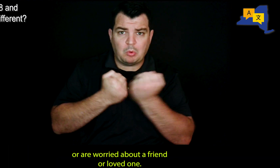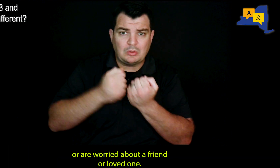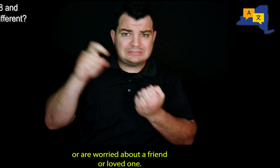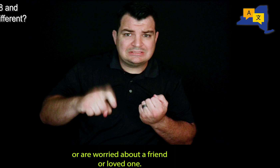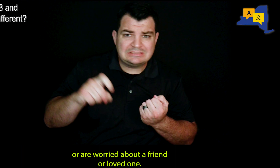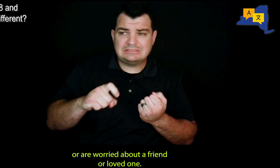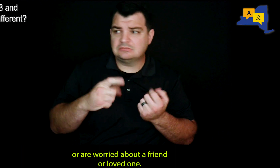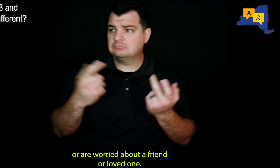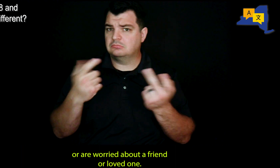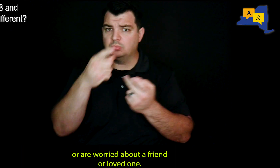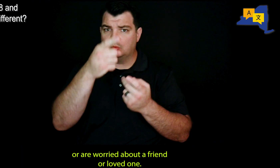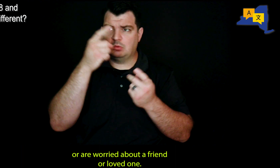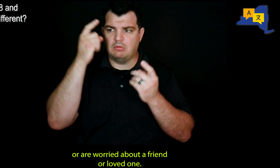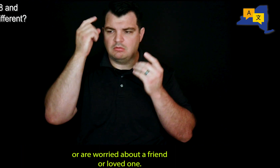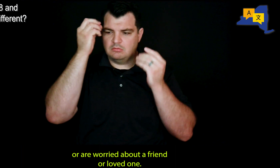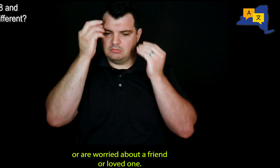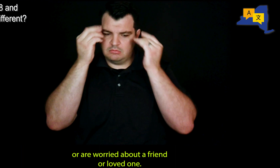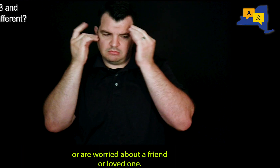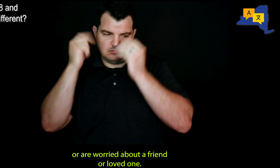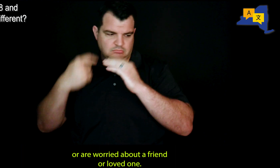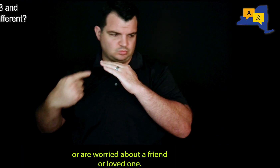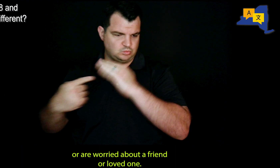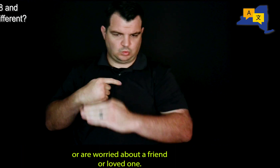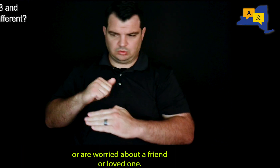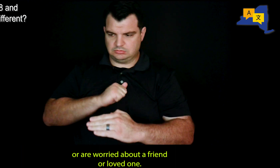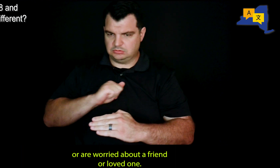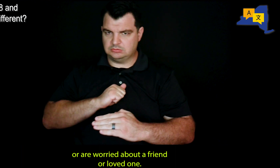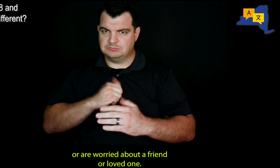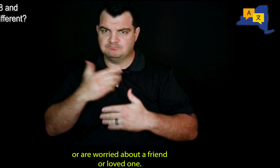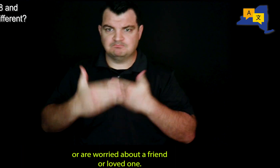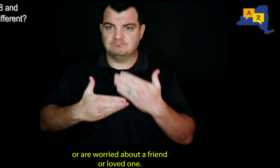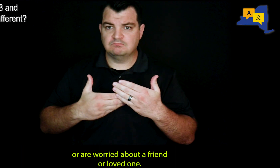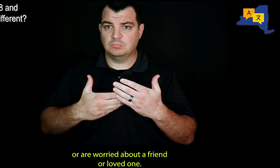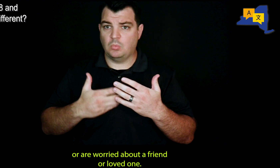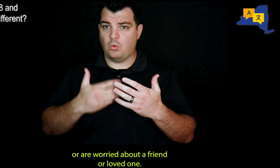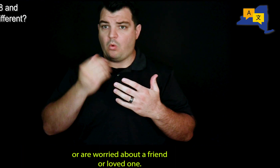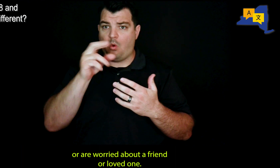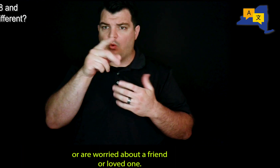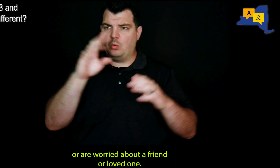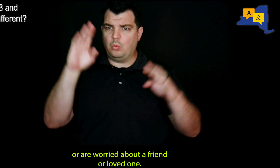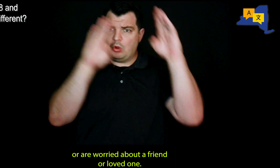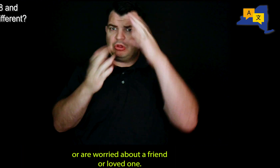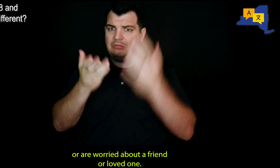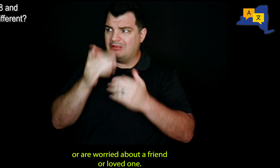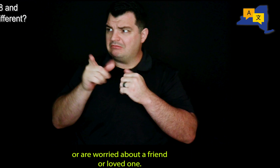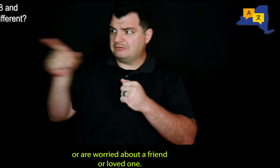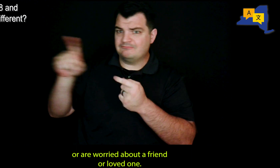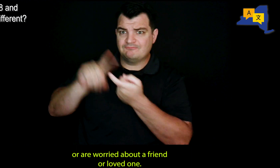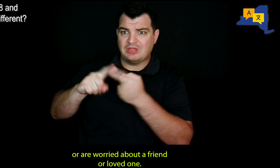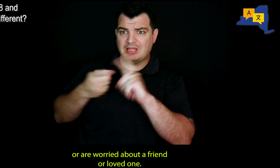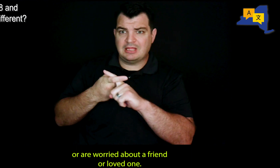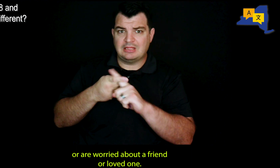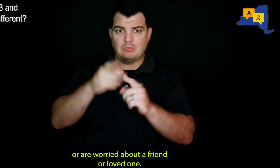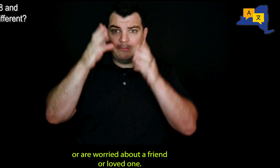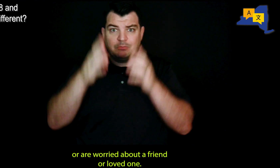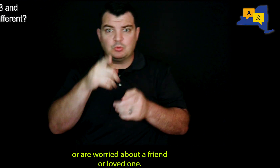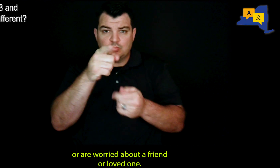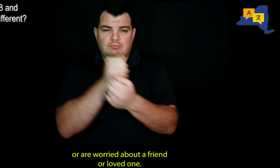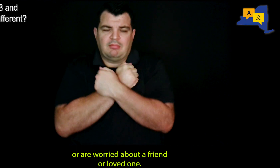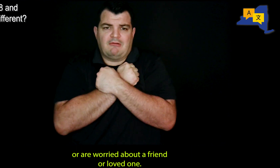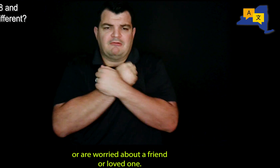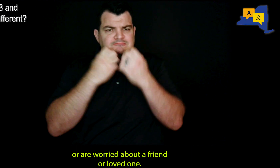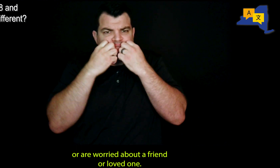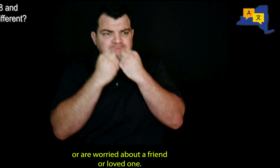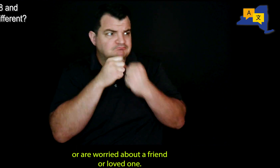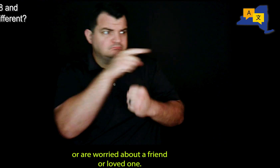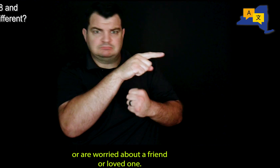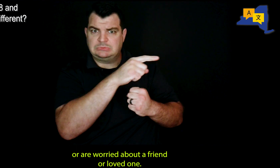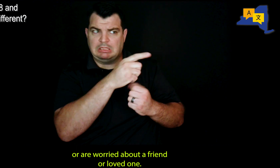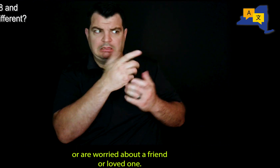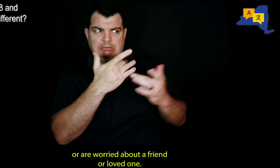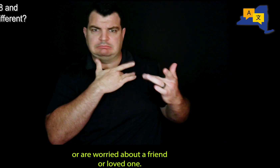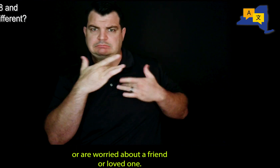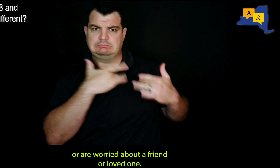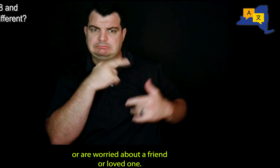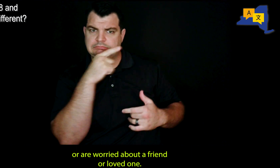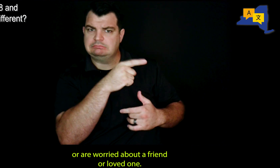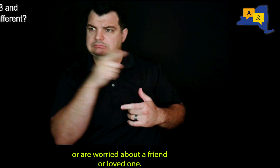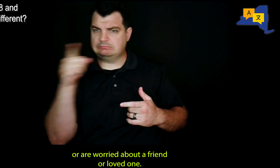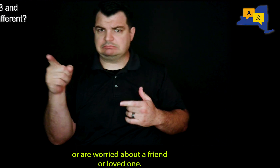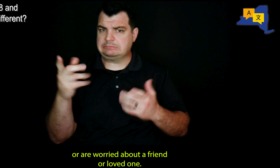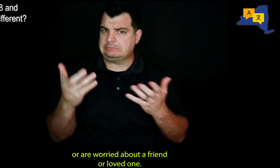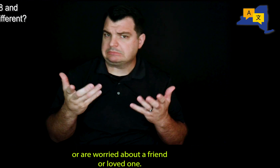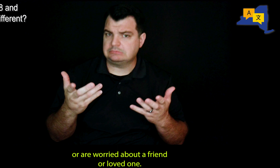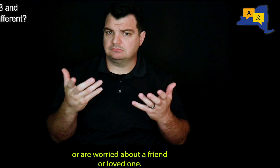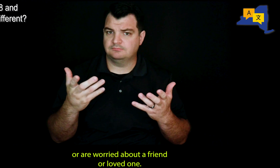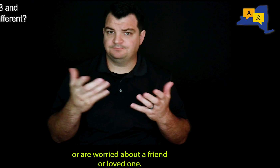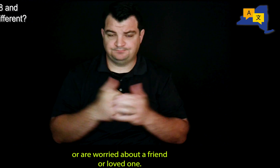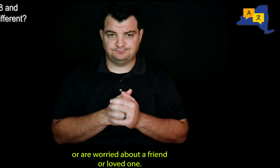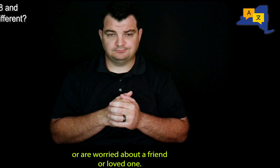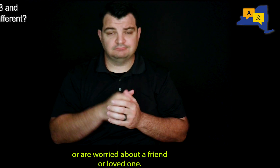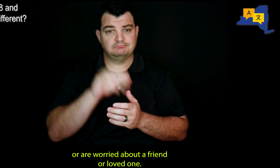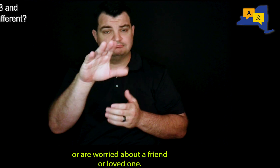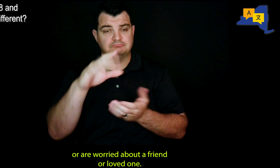or are worried about a friend or loved one.